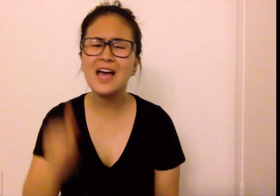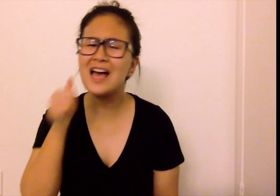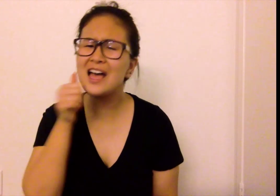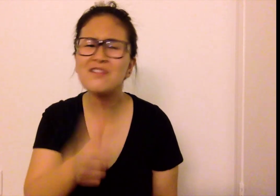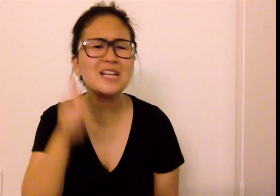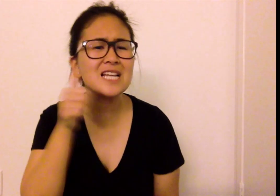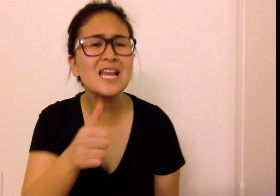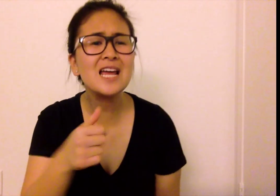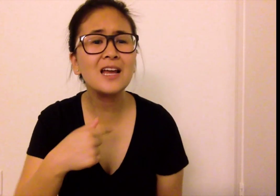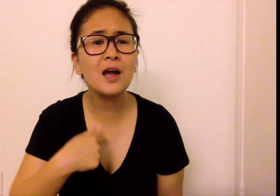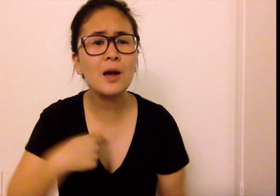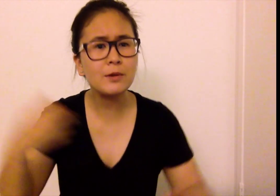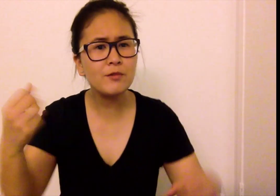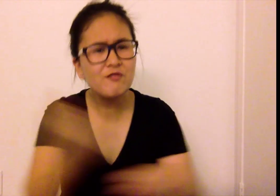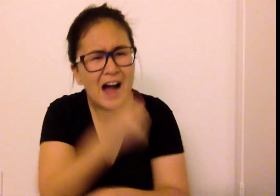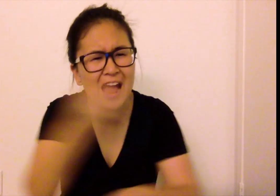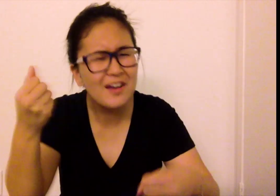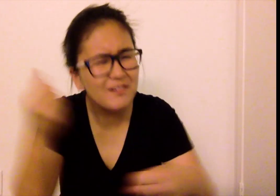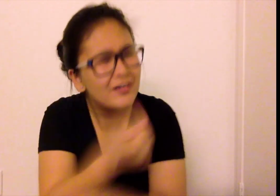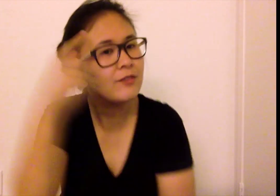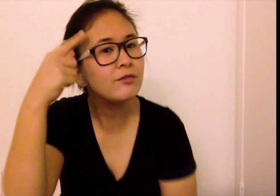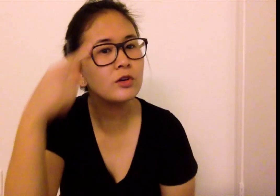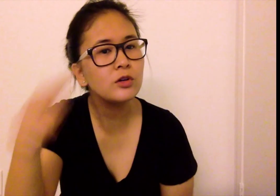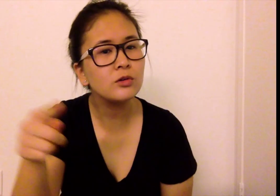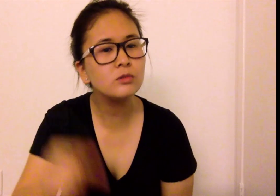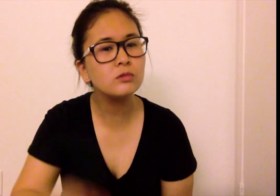I fought everyday for you.